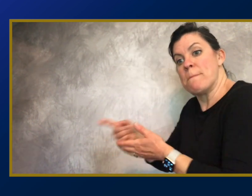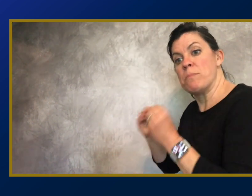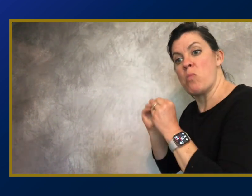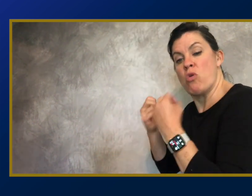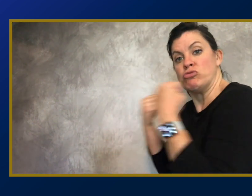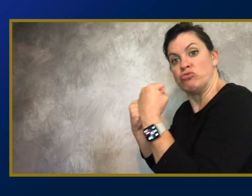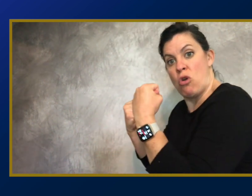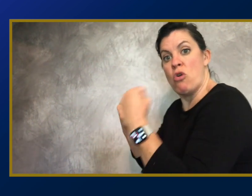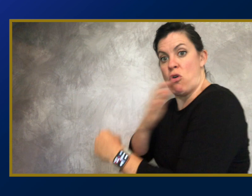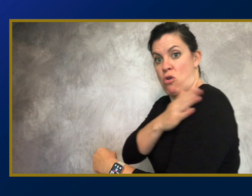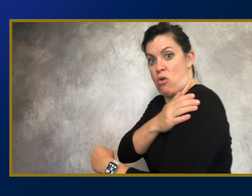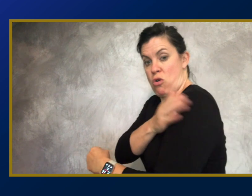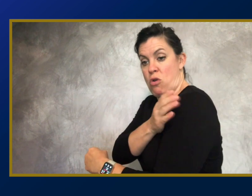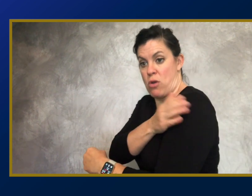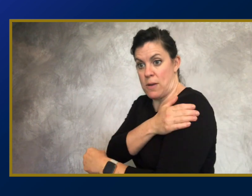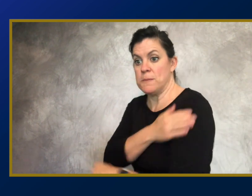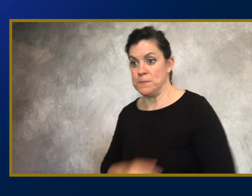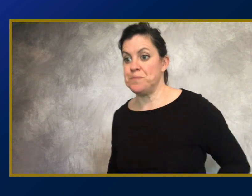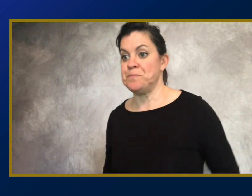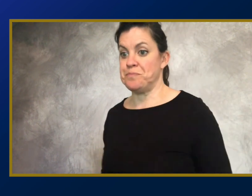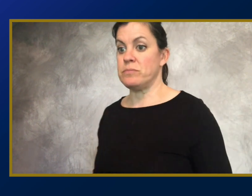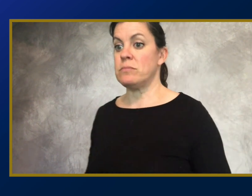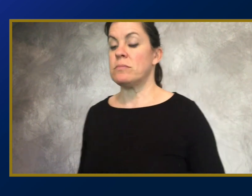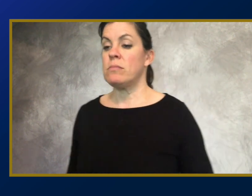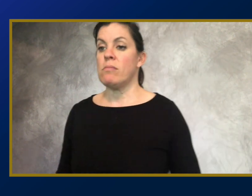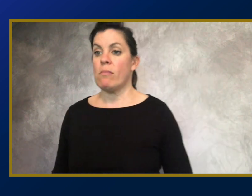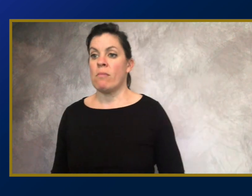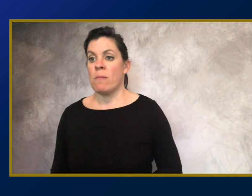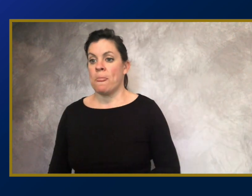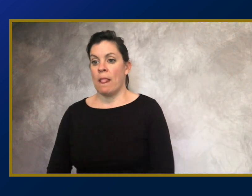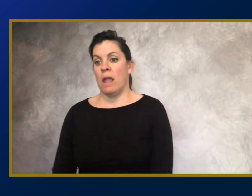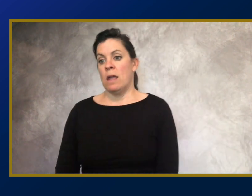you'll, you'll feel the cool core work. Another thing that we do as a part of our warm up for